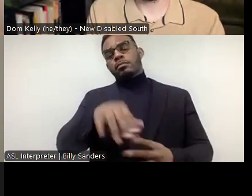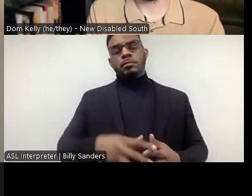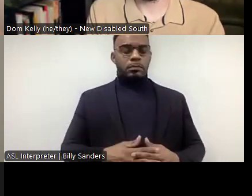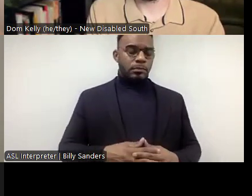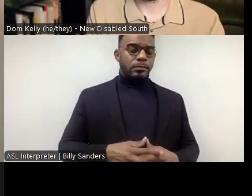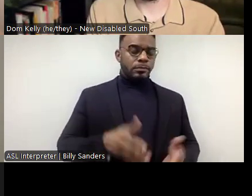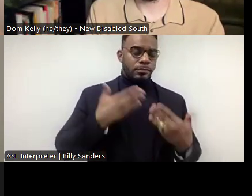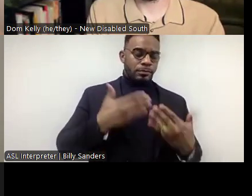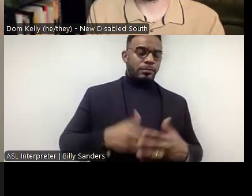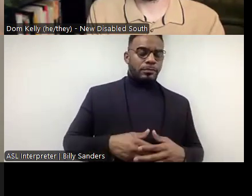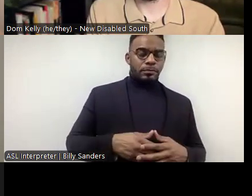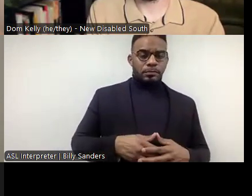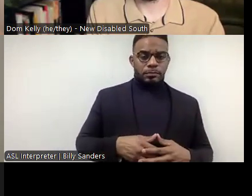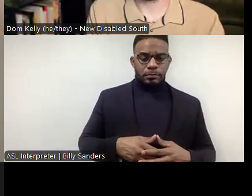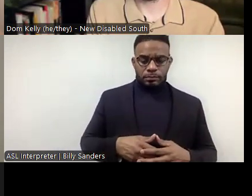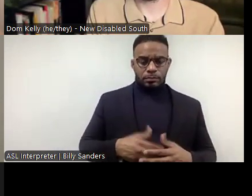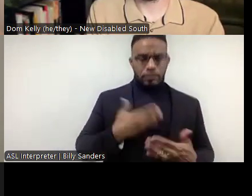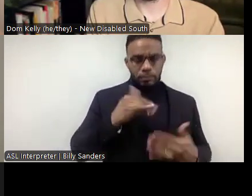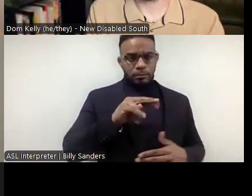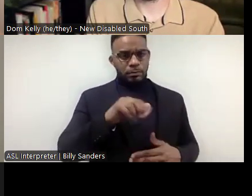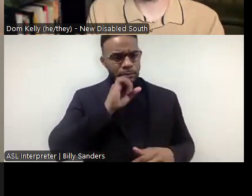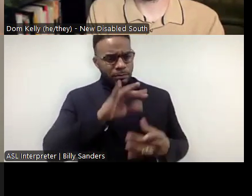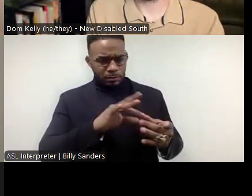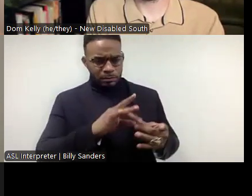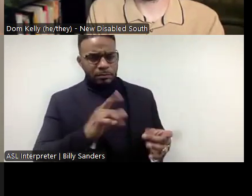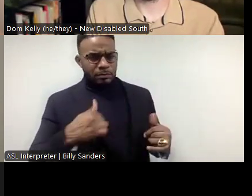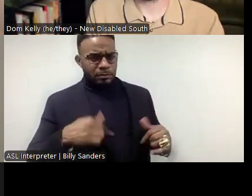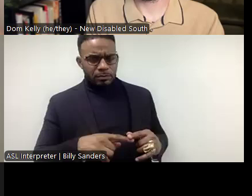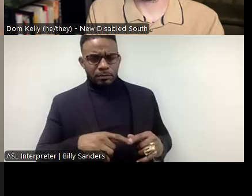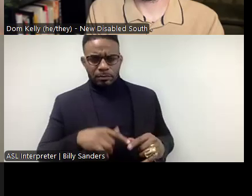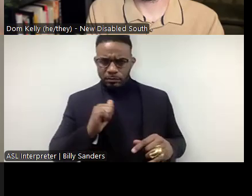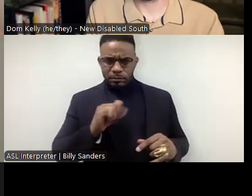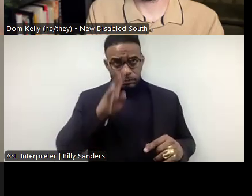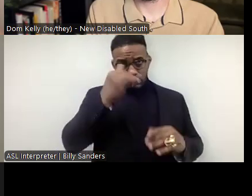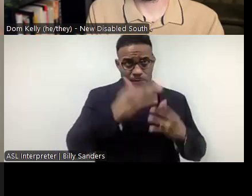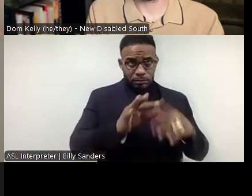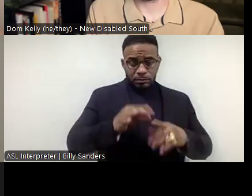and I can tell you more about that. Thanks.